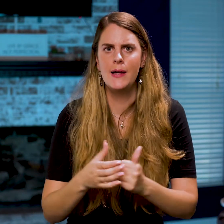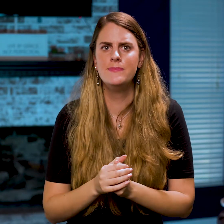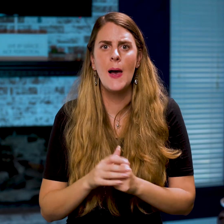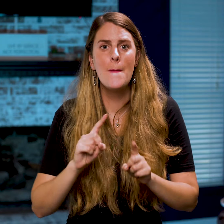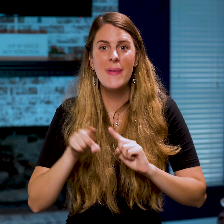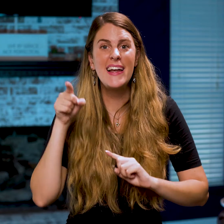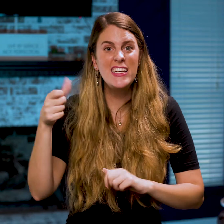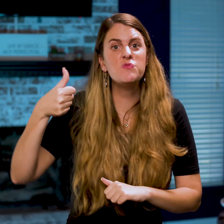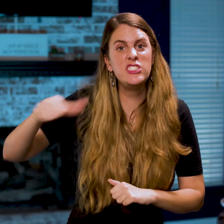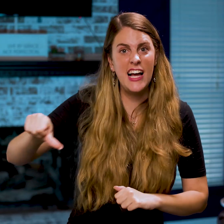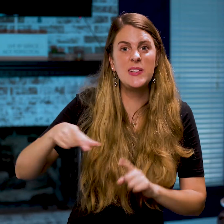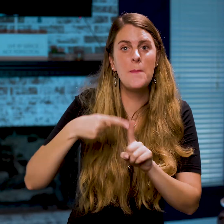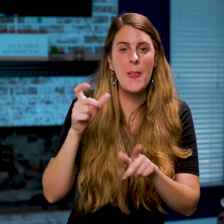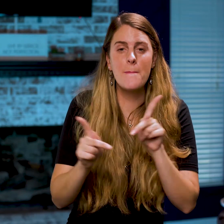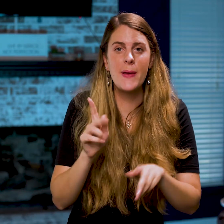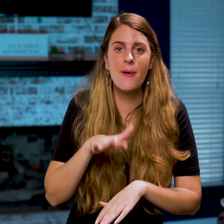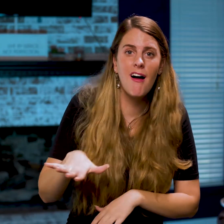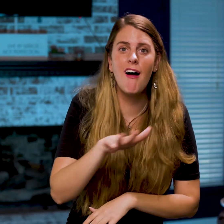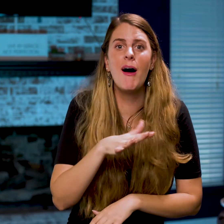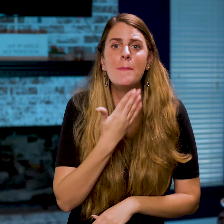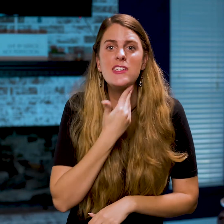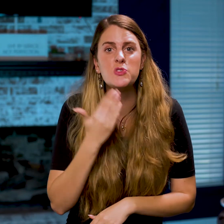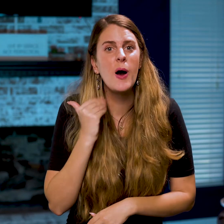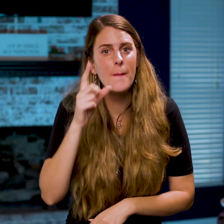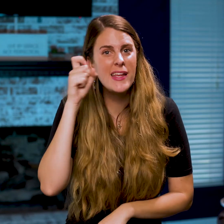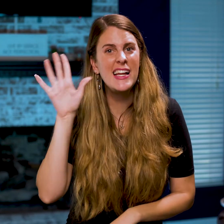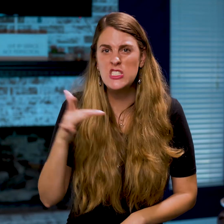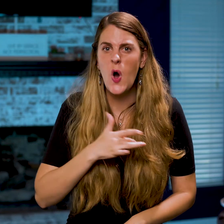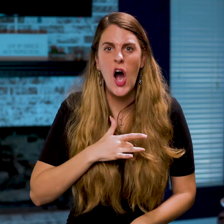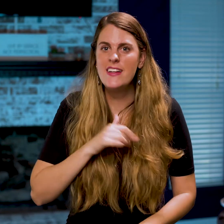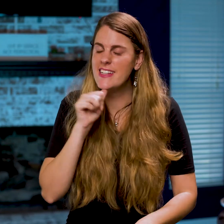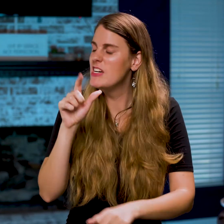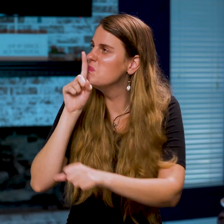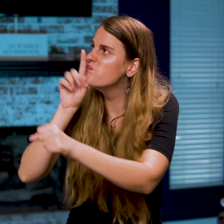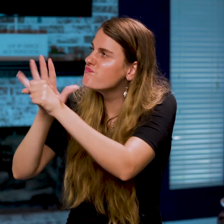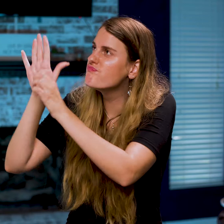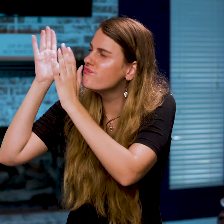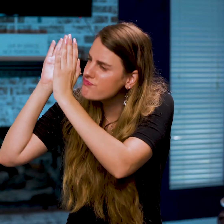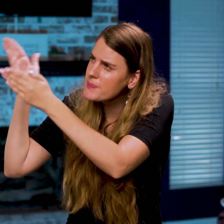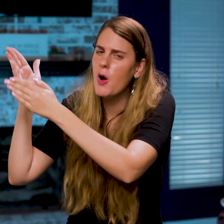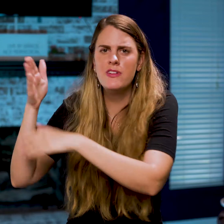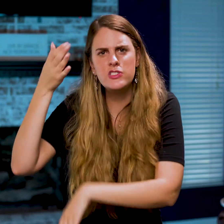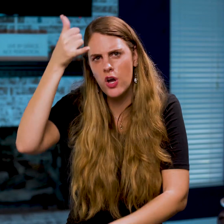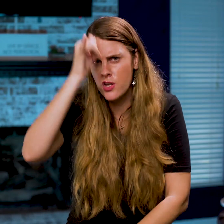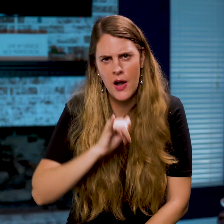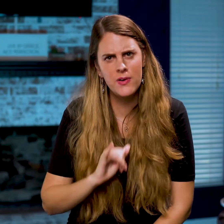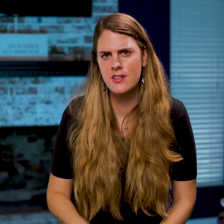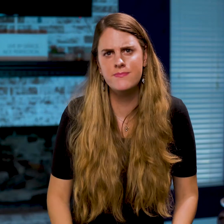but he’s rejected from the people of Israel because his heart isn’t devoted to YHWH.